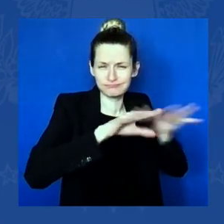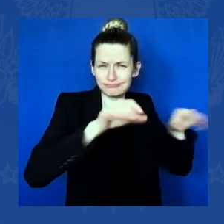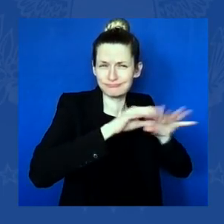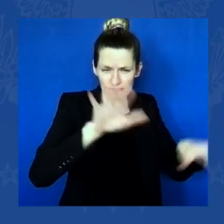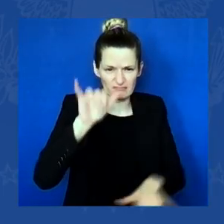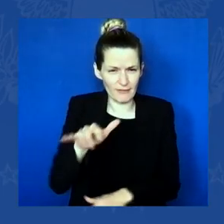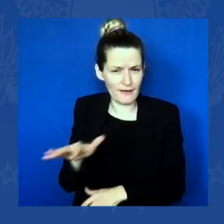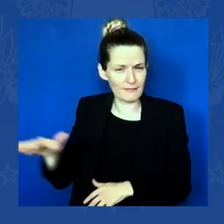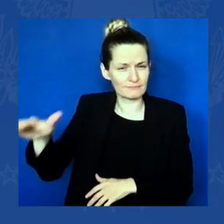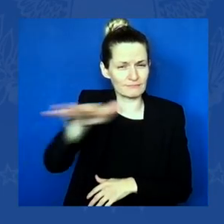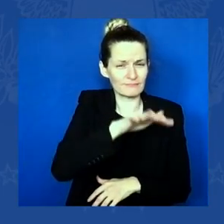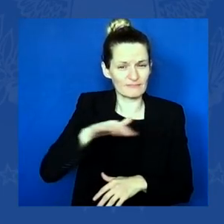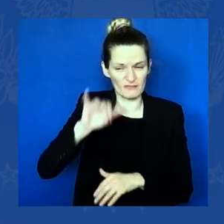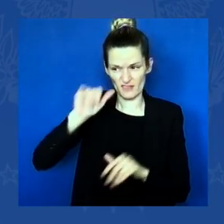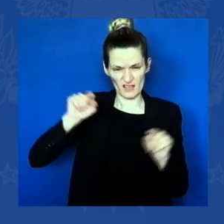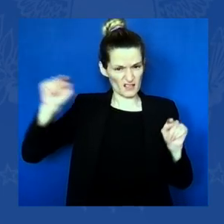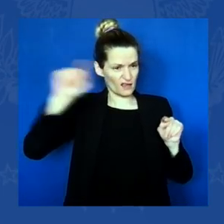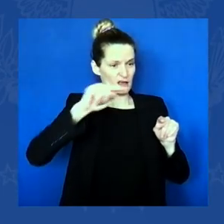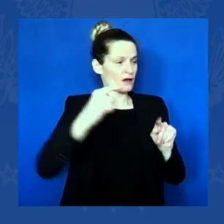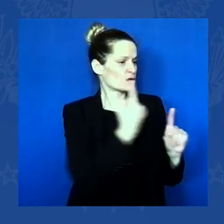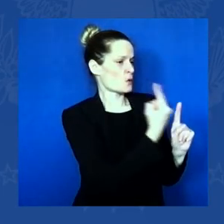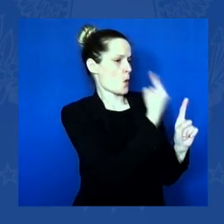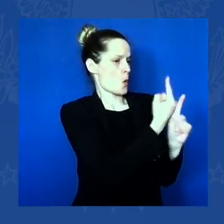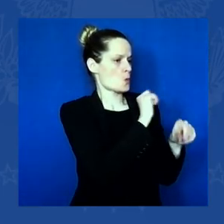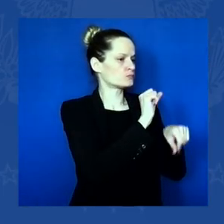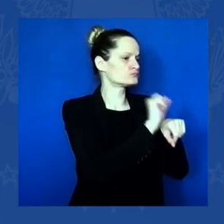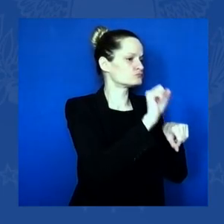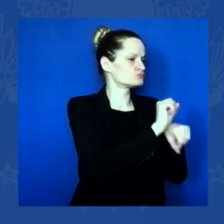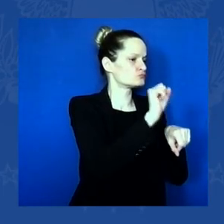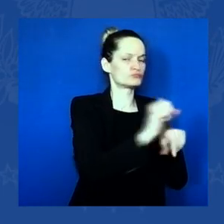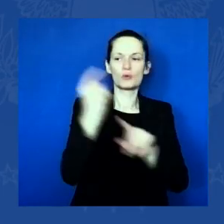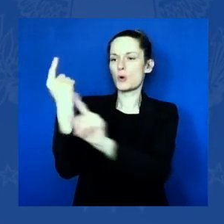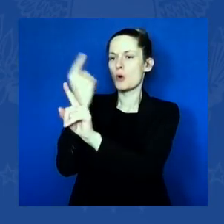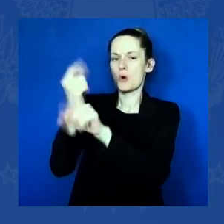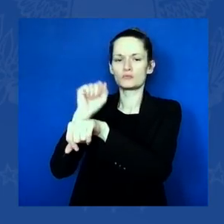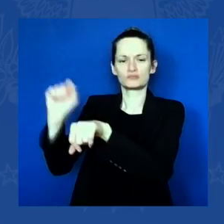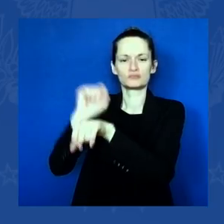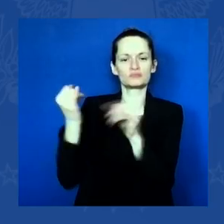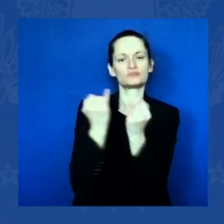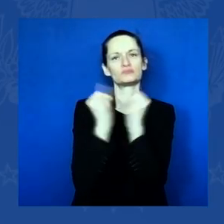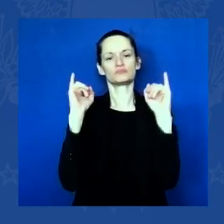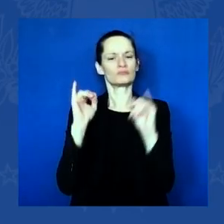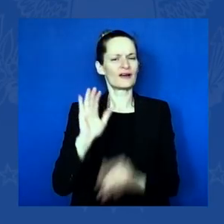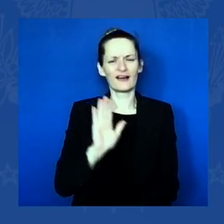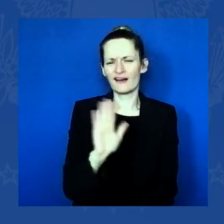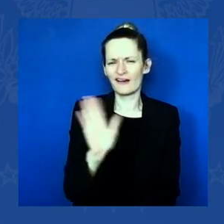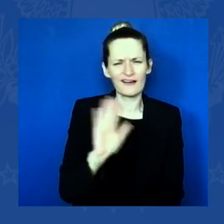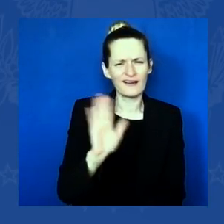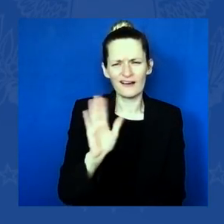secure -- secure against natural and manmade threats, including cyber and criminal attacks,